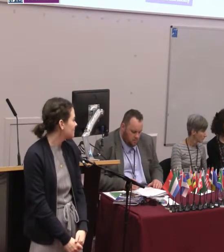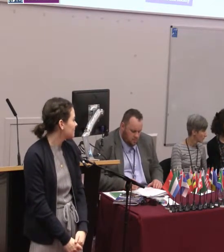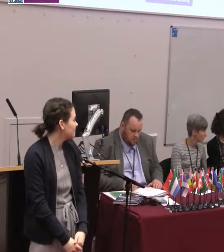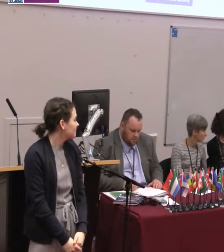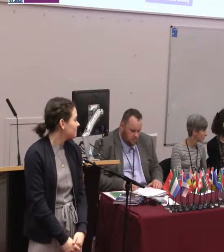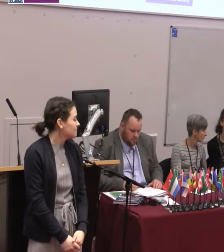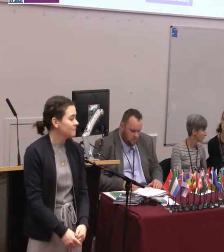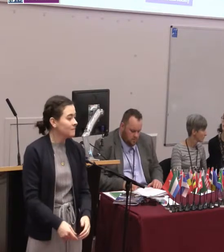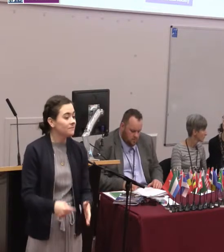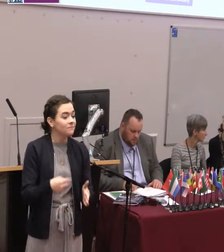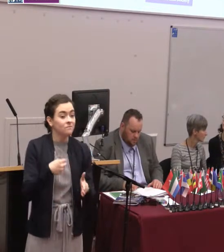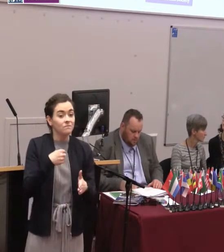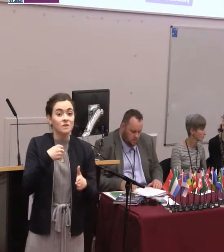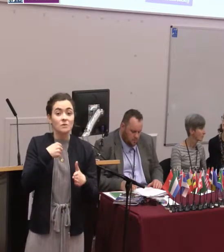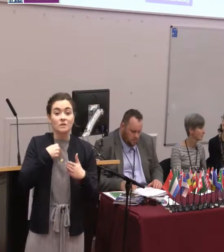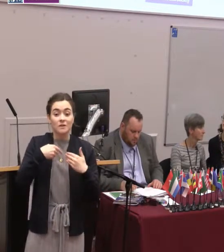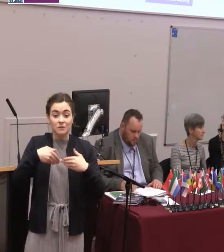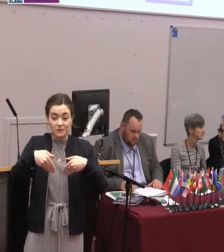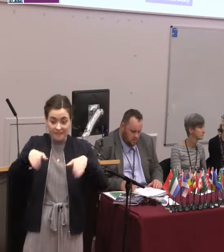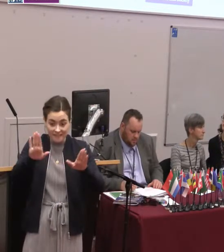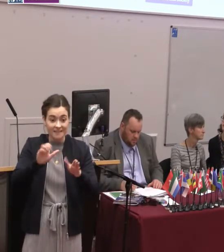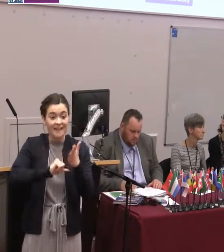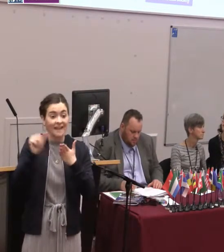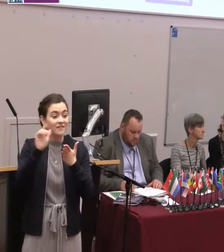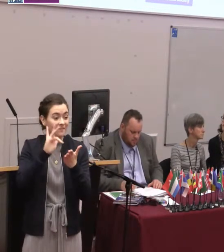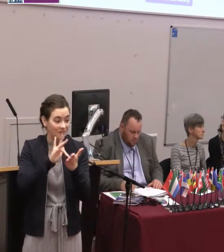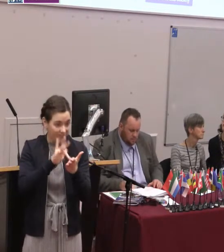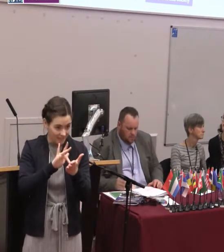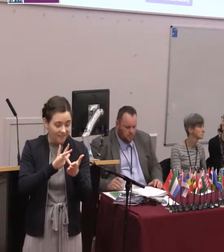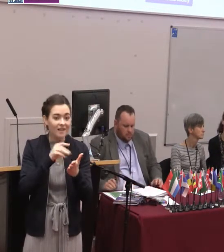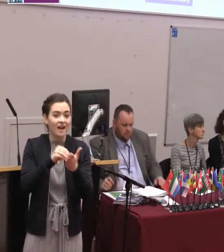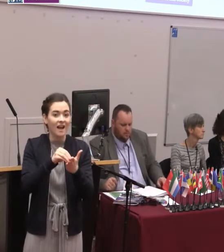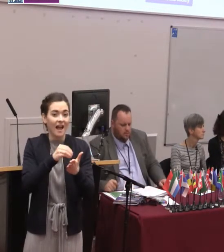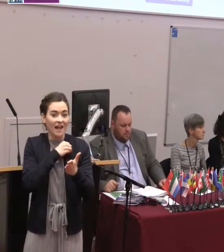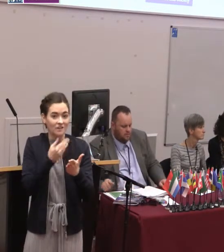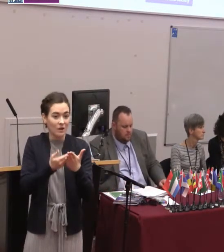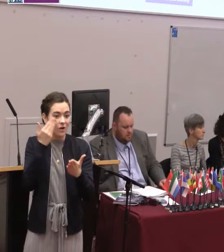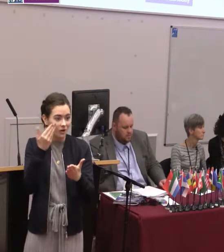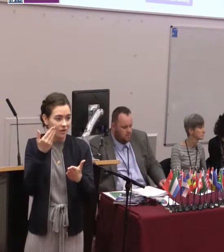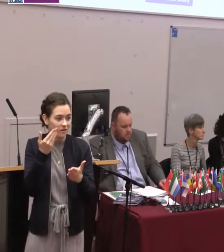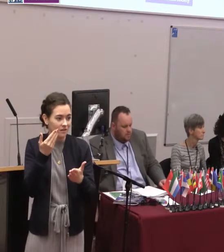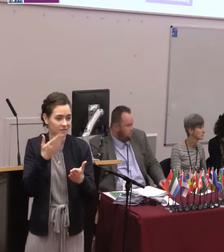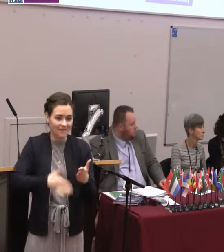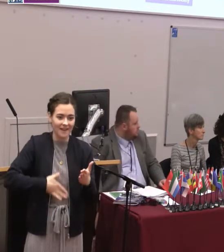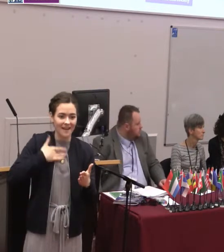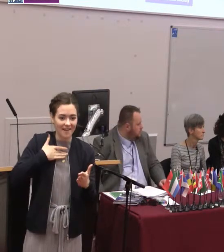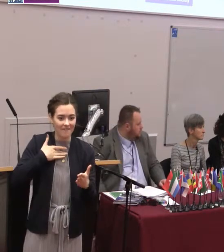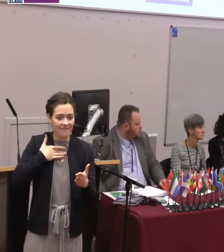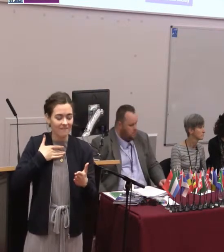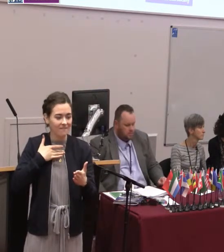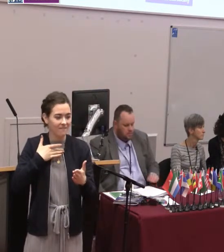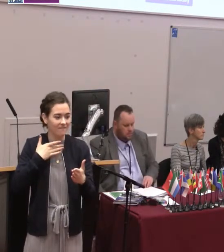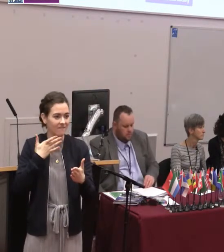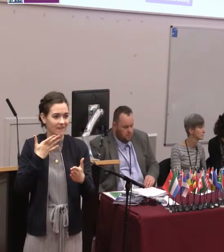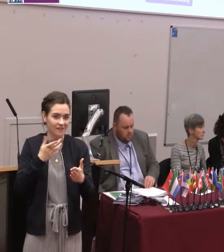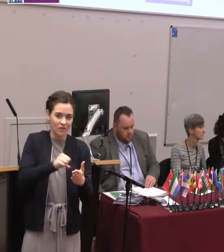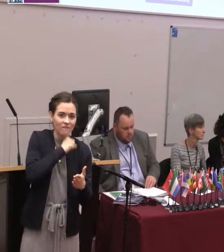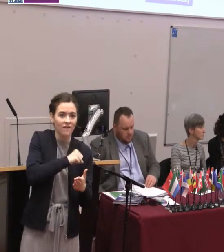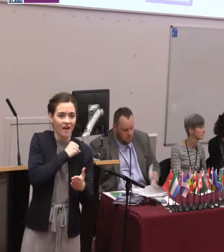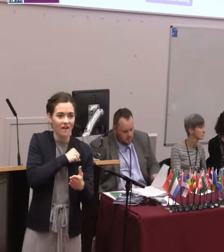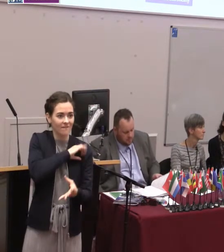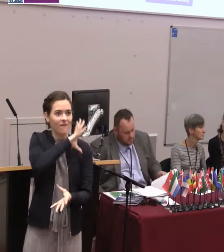When I was released at the age of 15, I had to learn how to live and survive all over